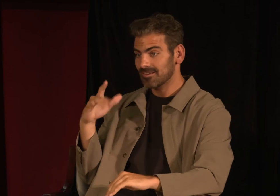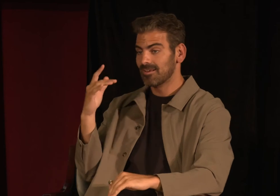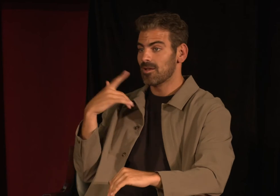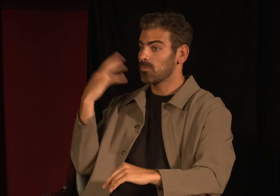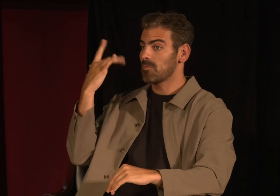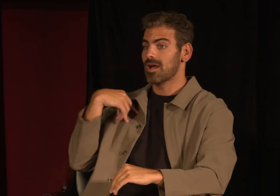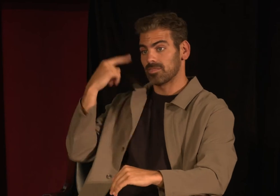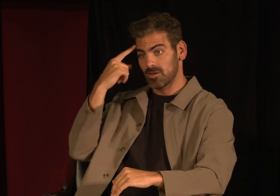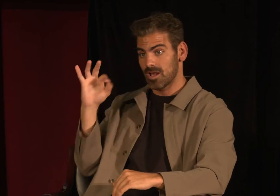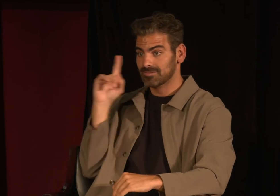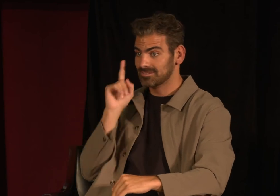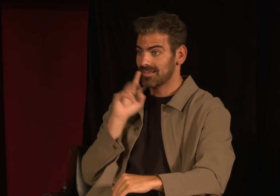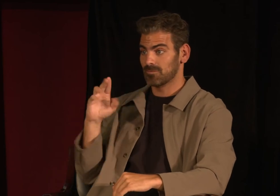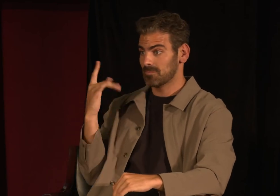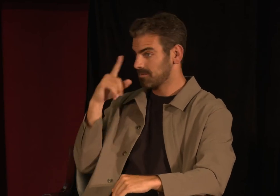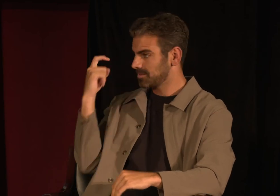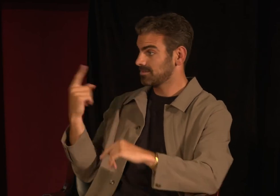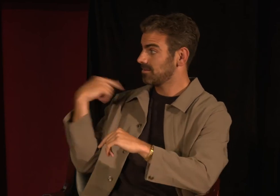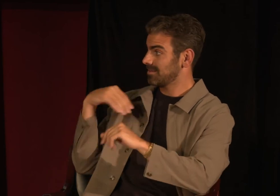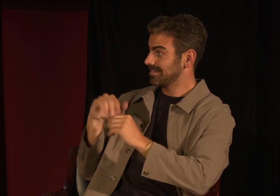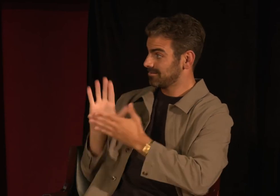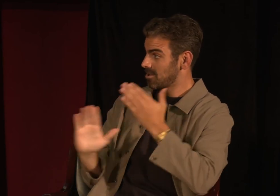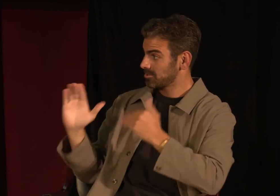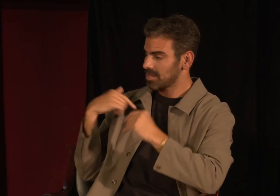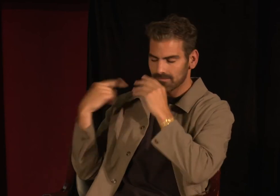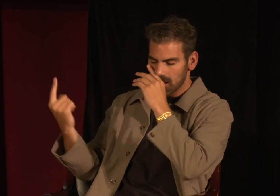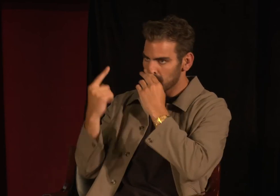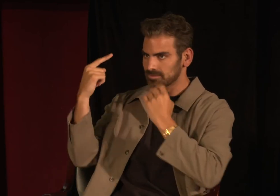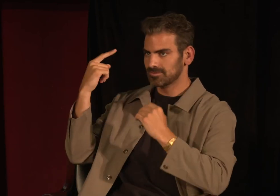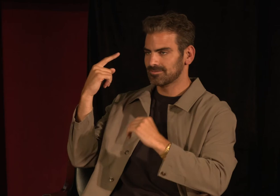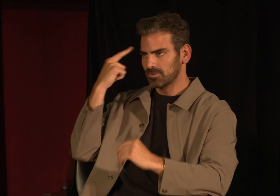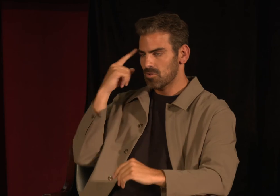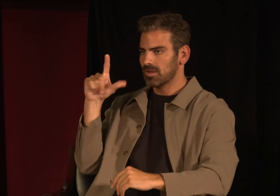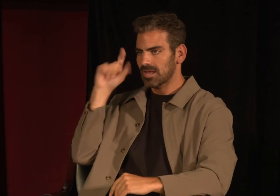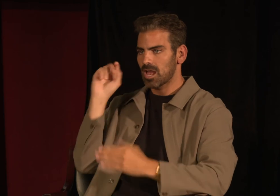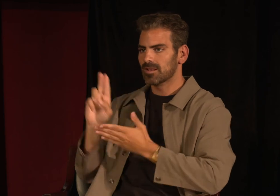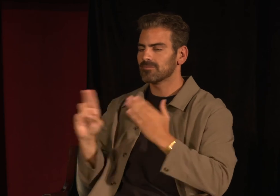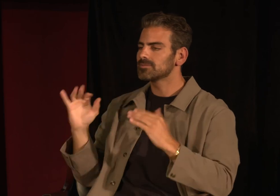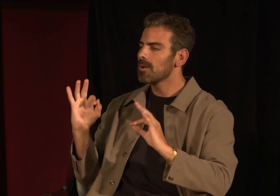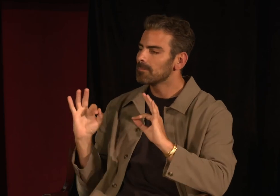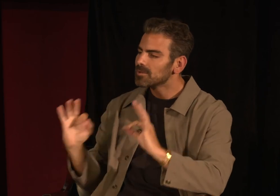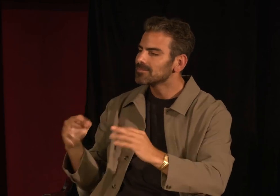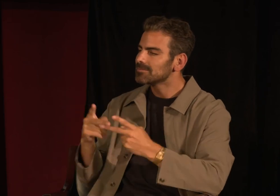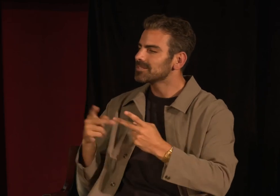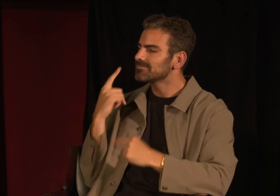Which, funny story, so DeafU was something that I had always wanted to do when I was in college at Galluadet University, my alma mater.